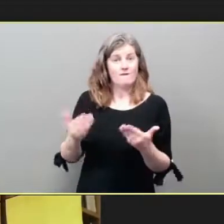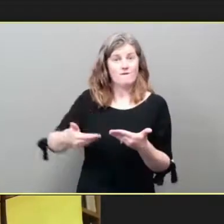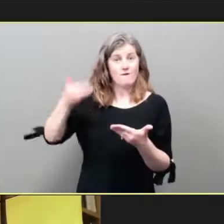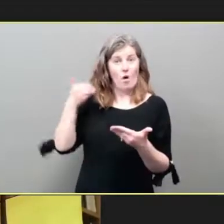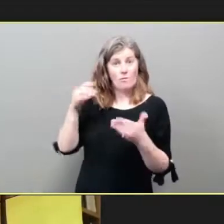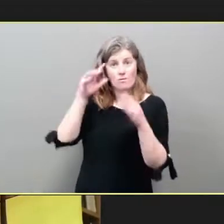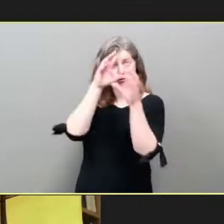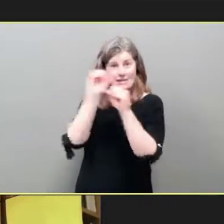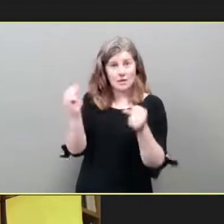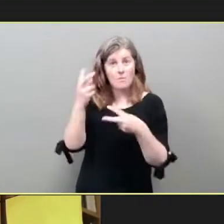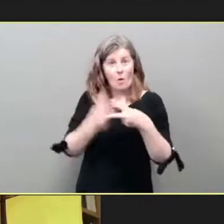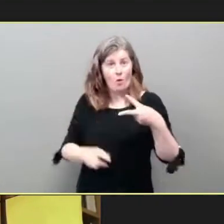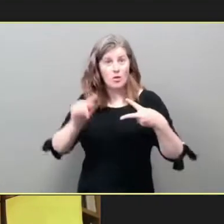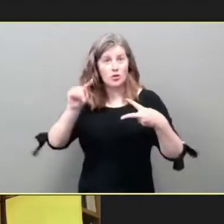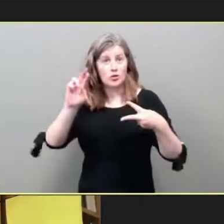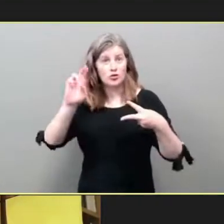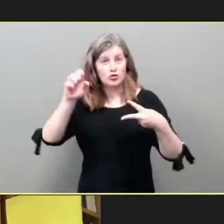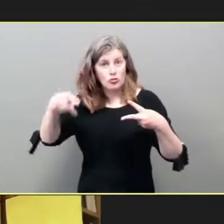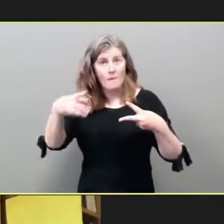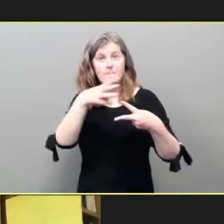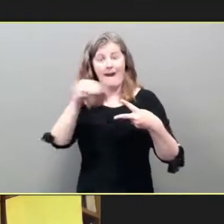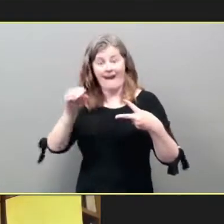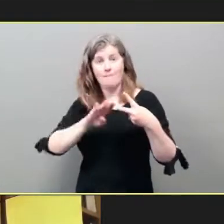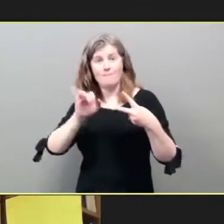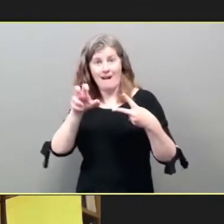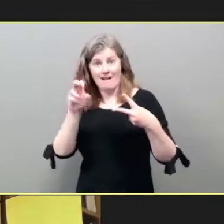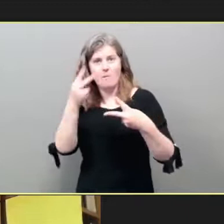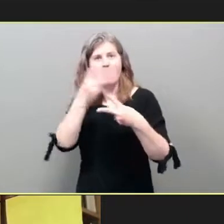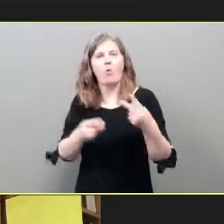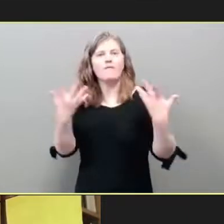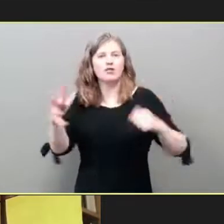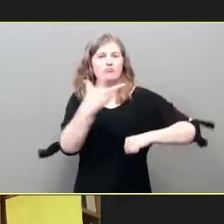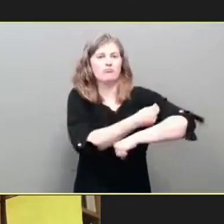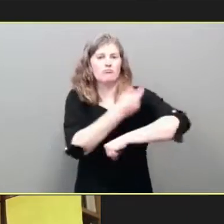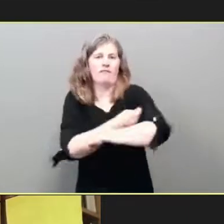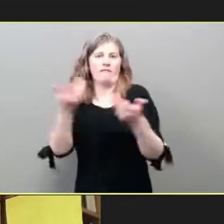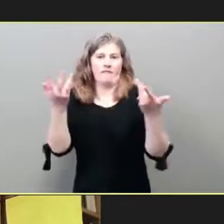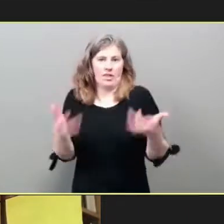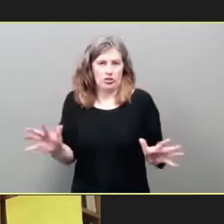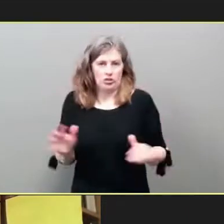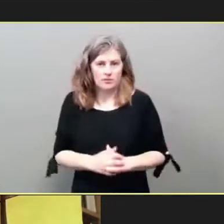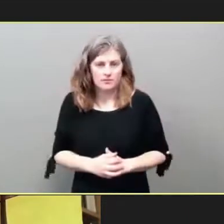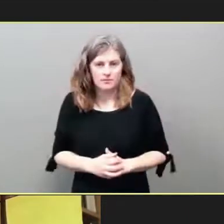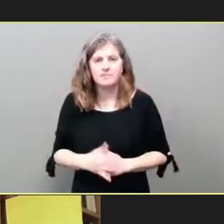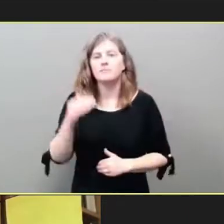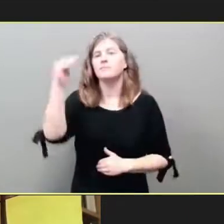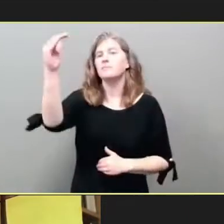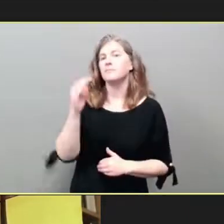Yeah. Yeah. Thanks. Thank you. Everyone bringing Costello. Go ahead with your question.